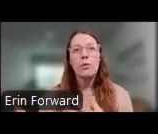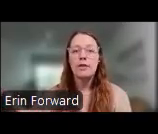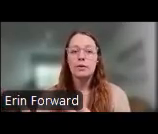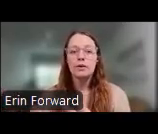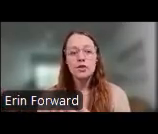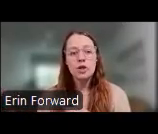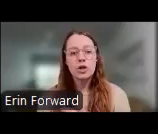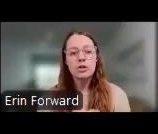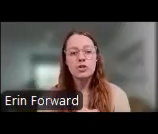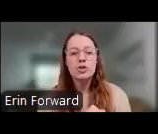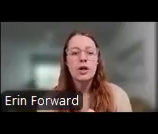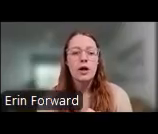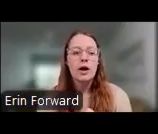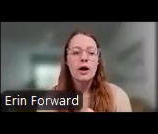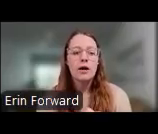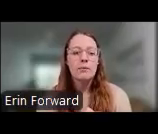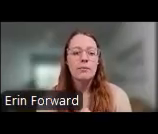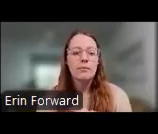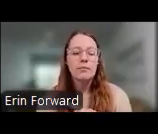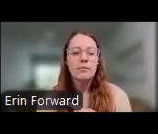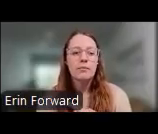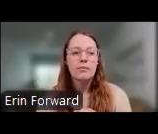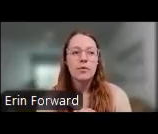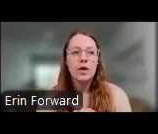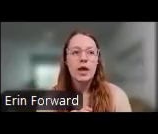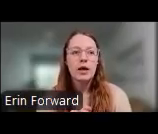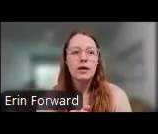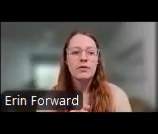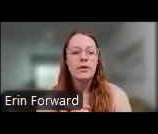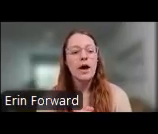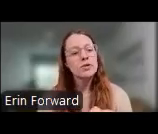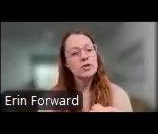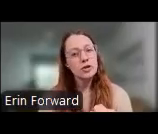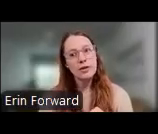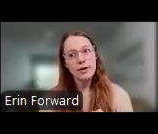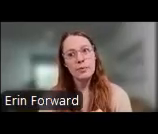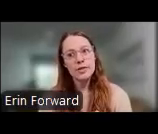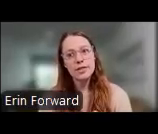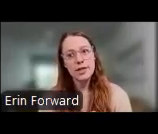when they were discharged, and I was usually the therapist